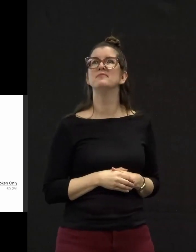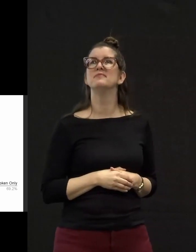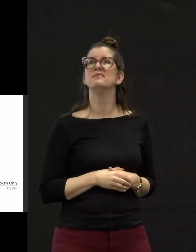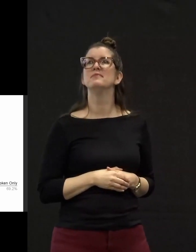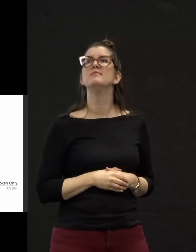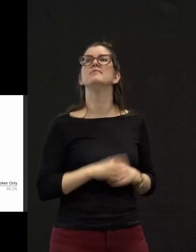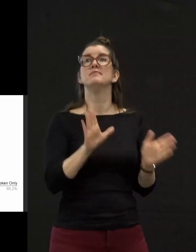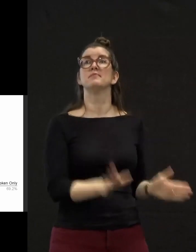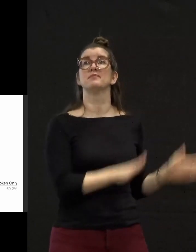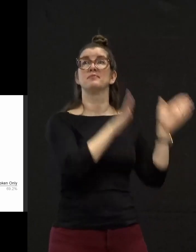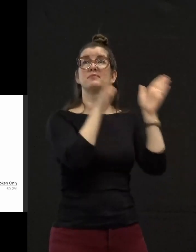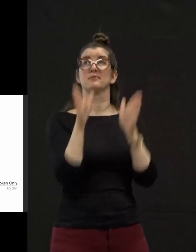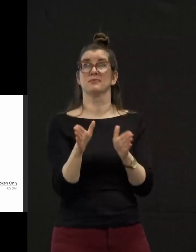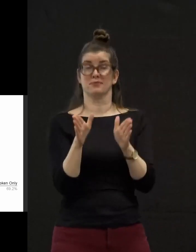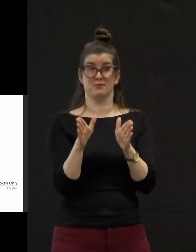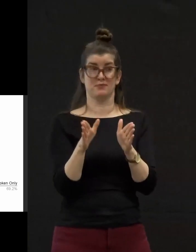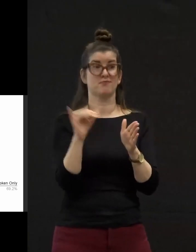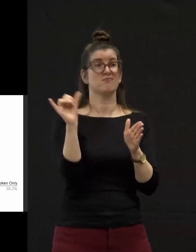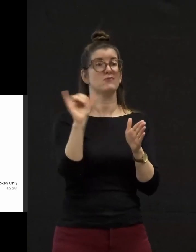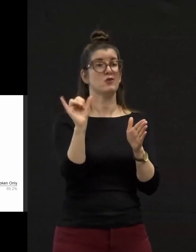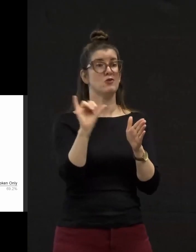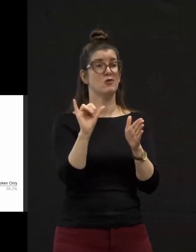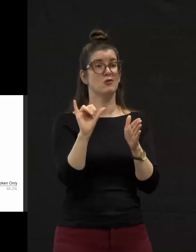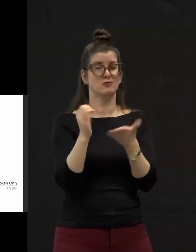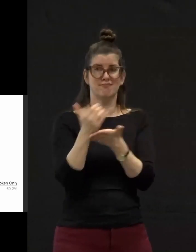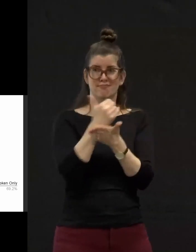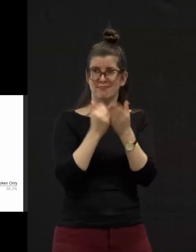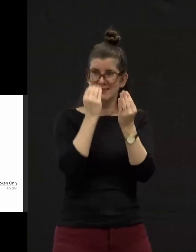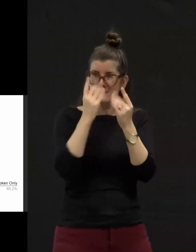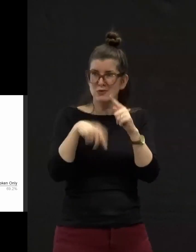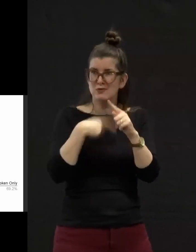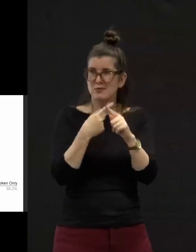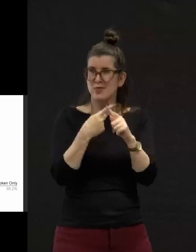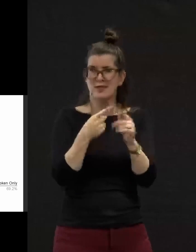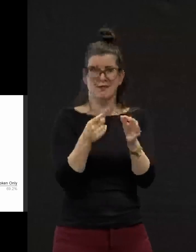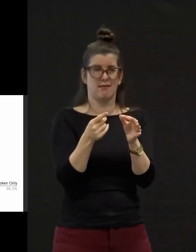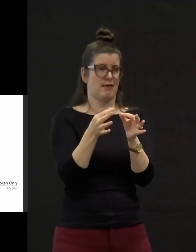Okay, and we also collected some information on whether